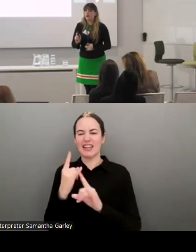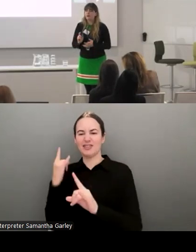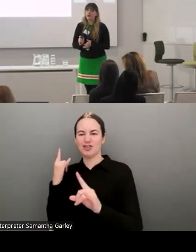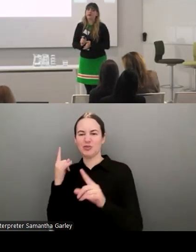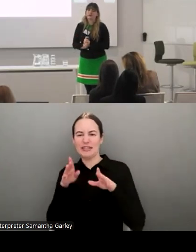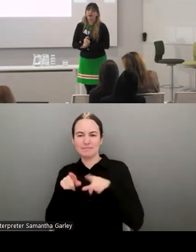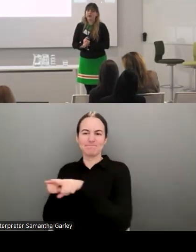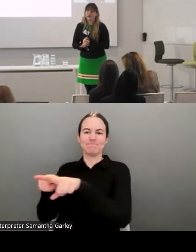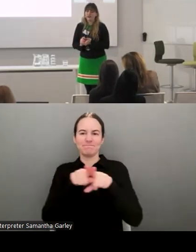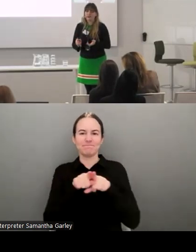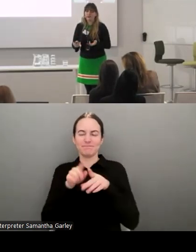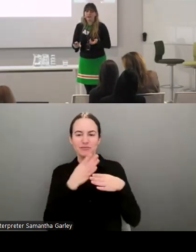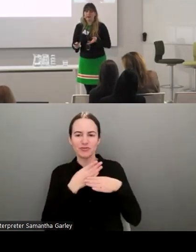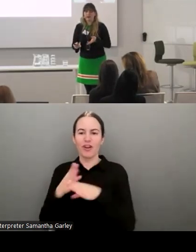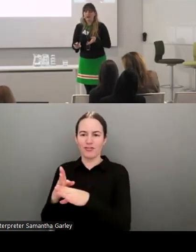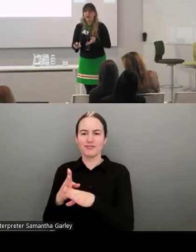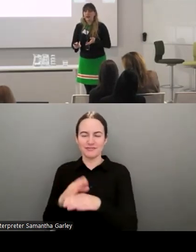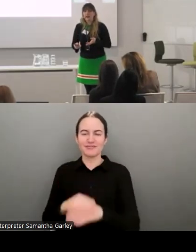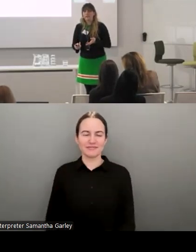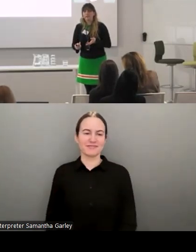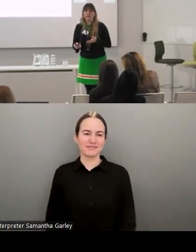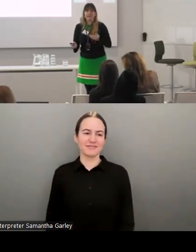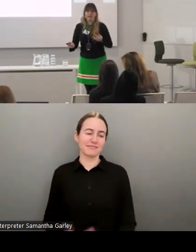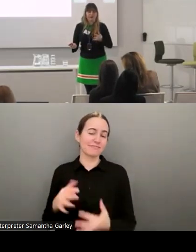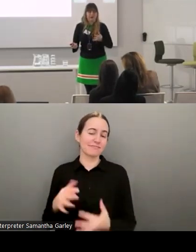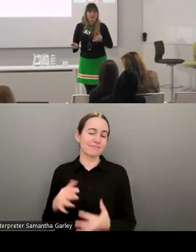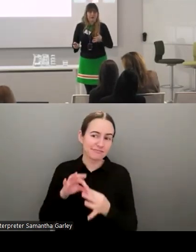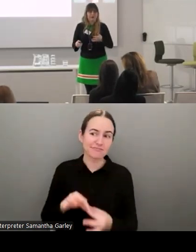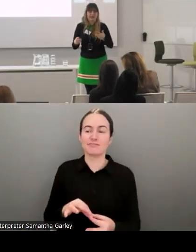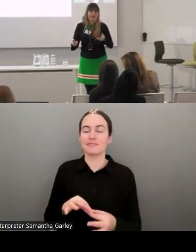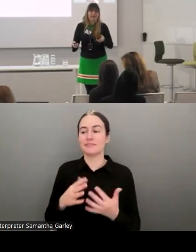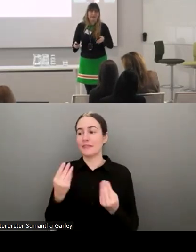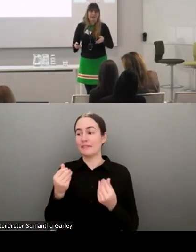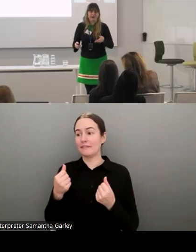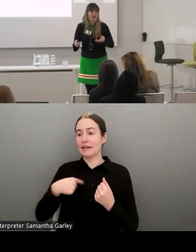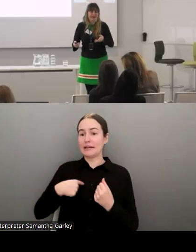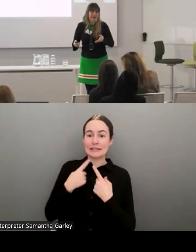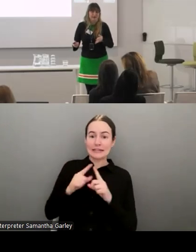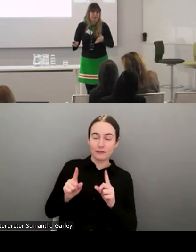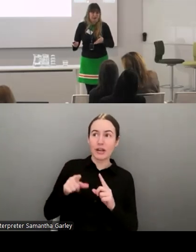very much about the experience of being different from the expectations of being able bodied.